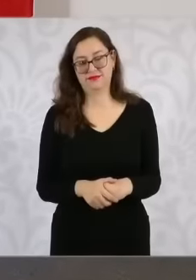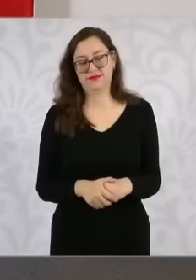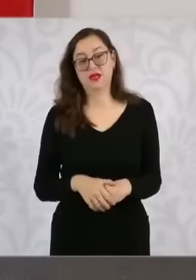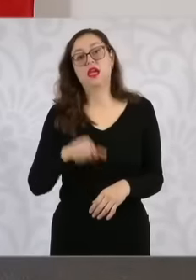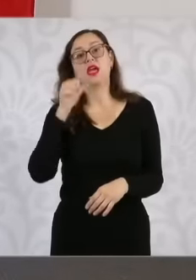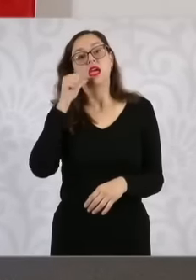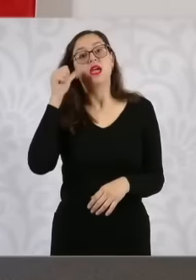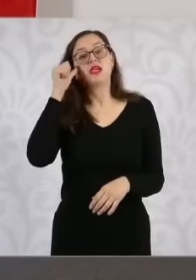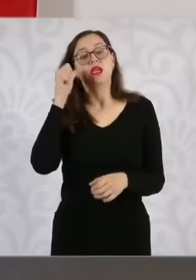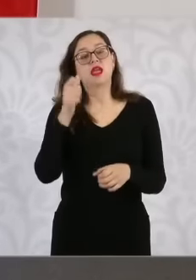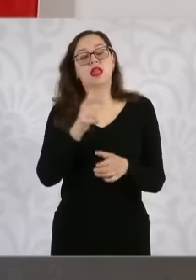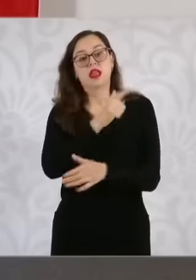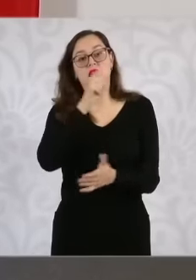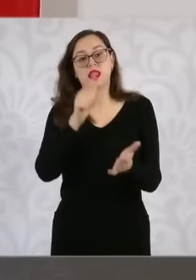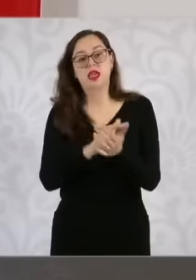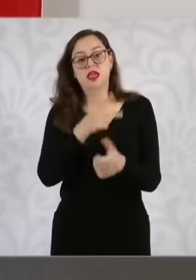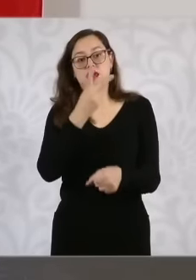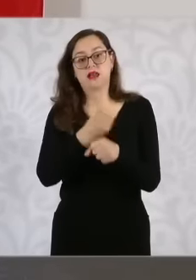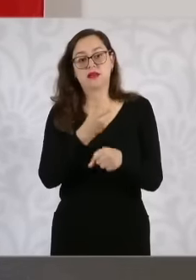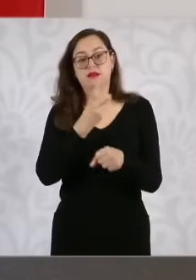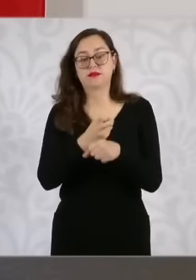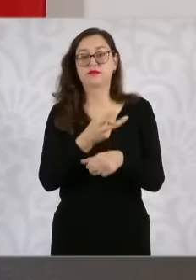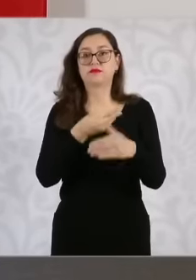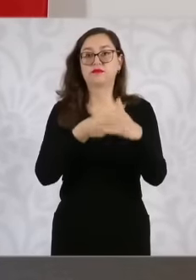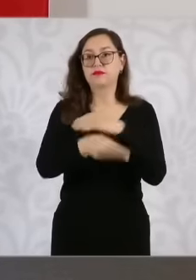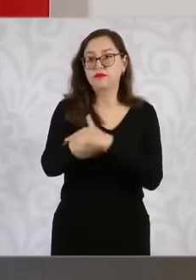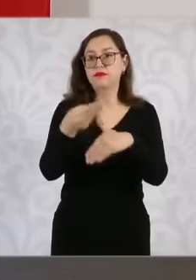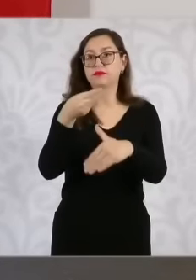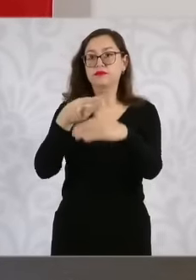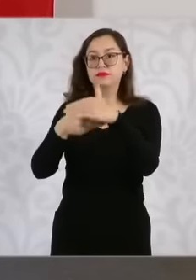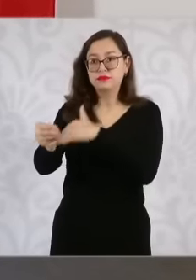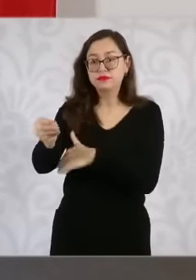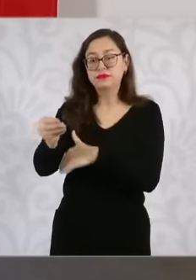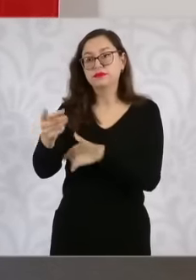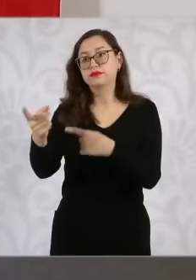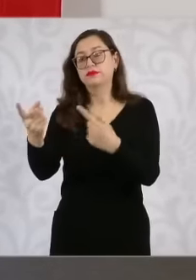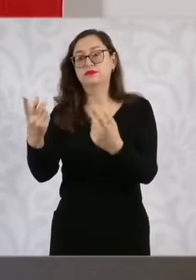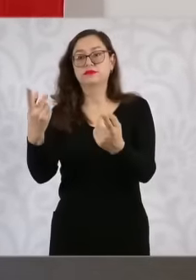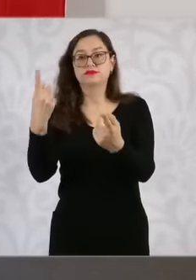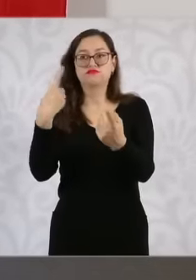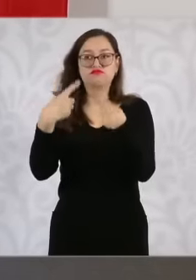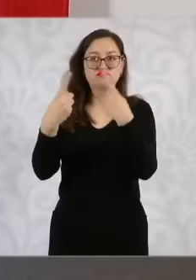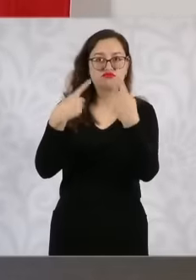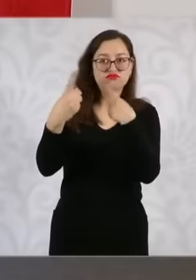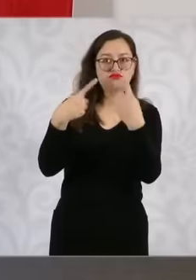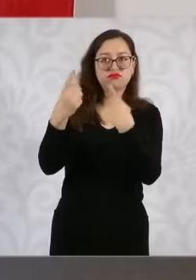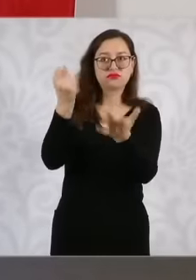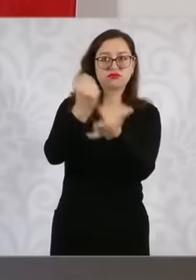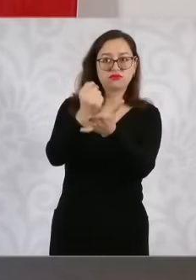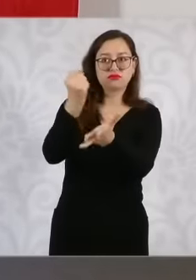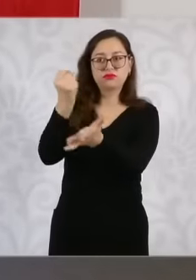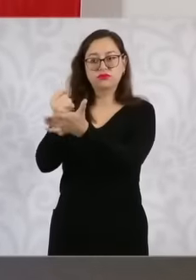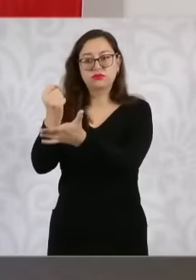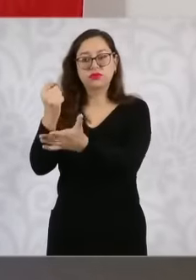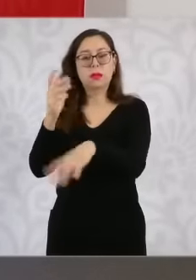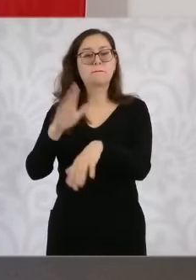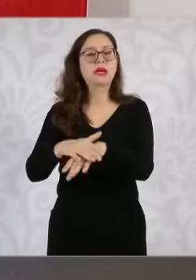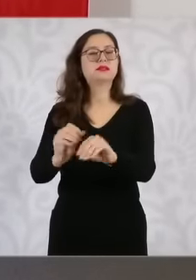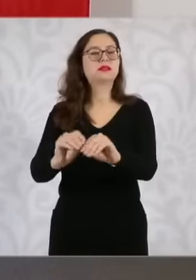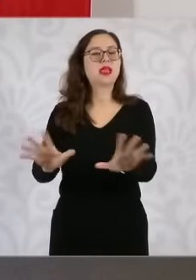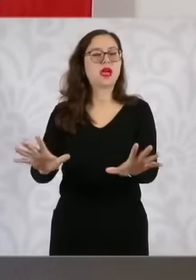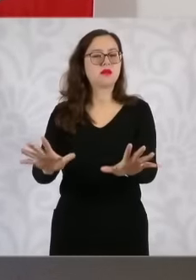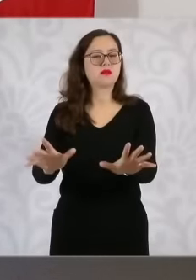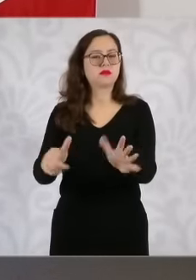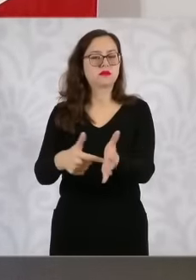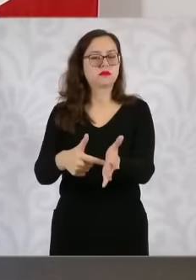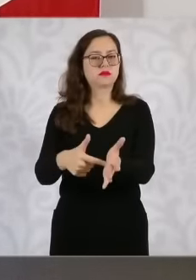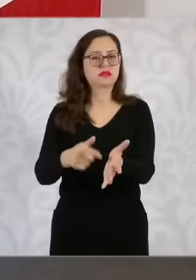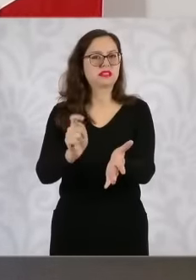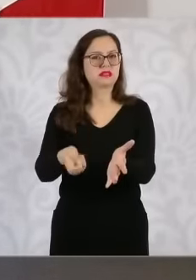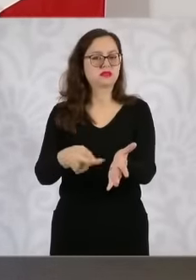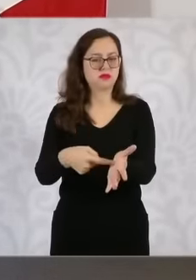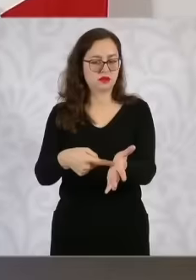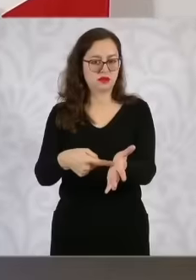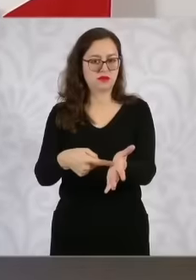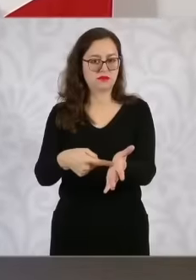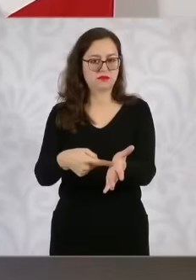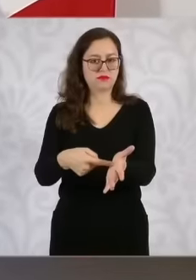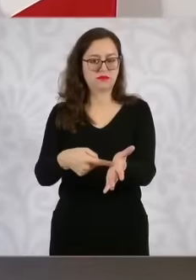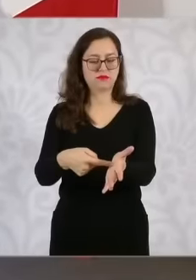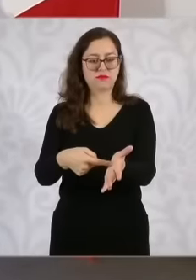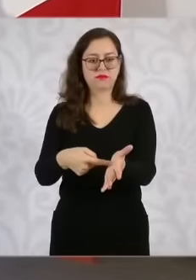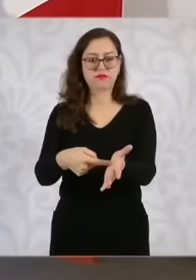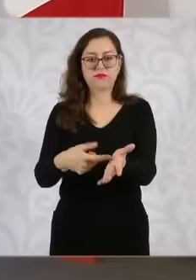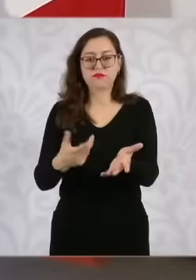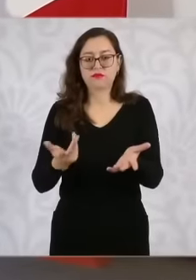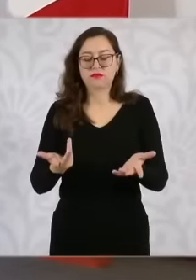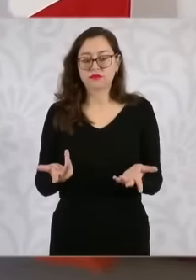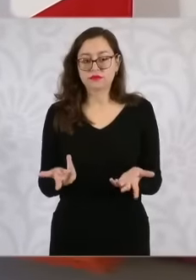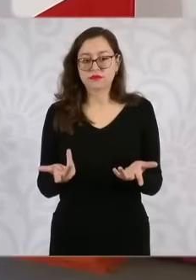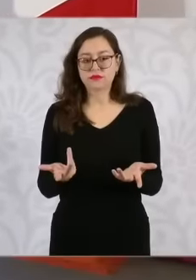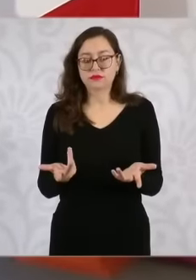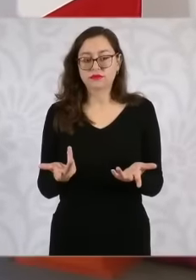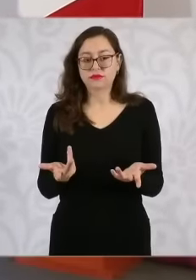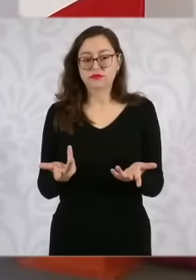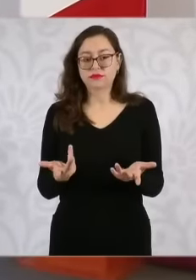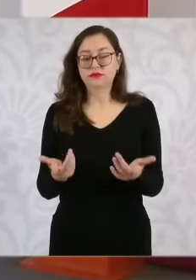to clarify the reform and that the electoral system has